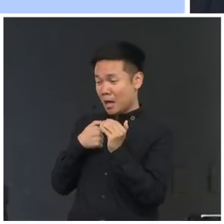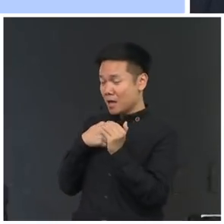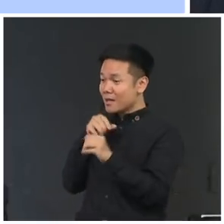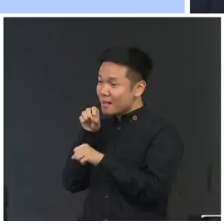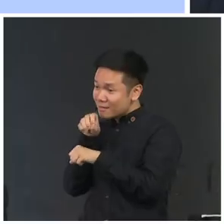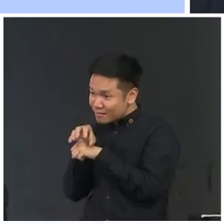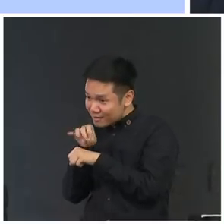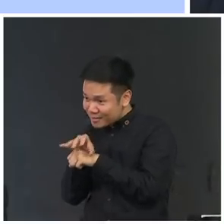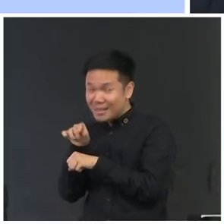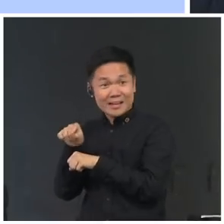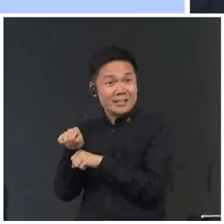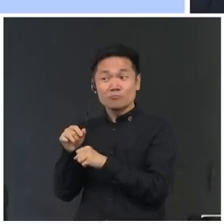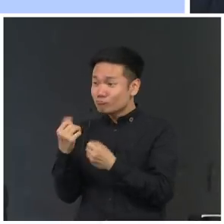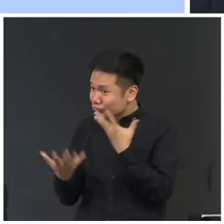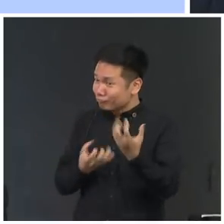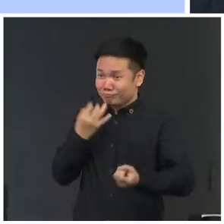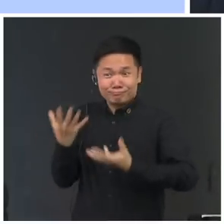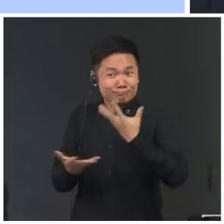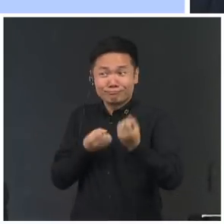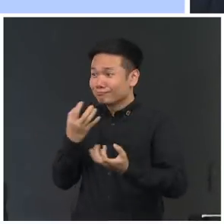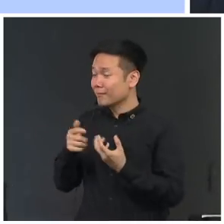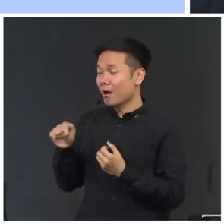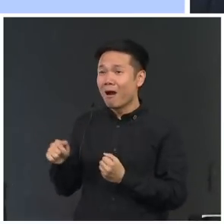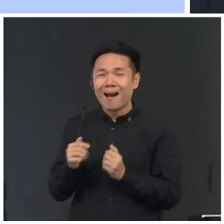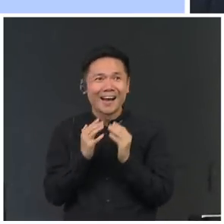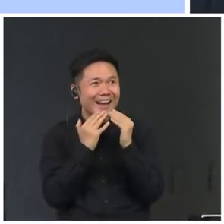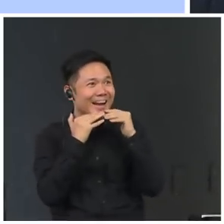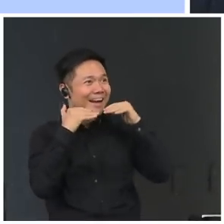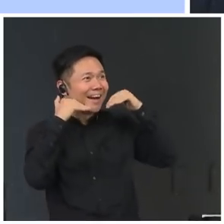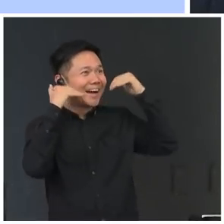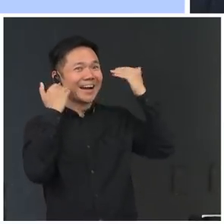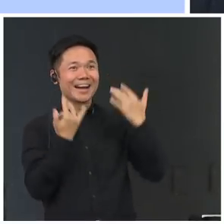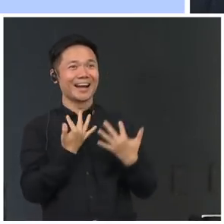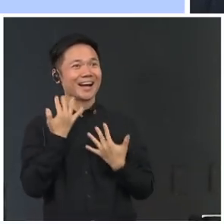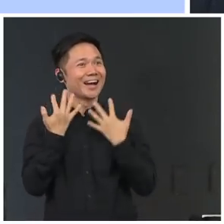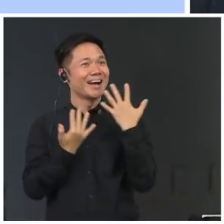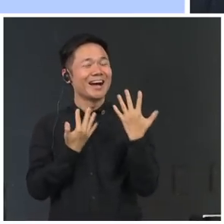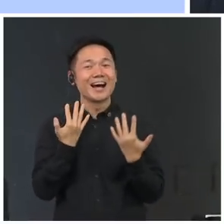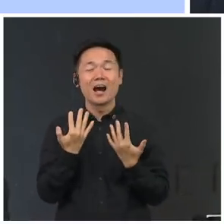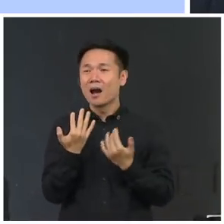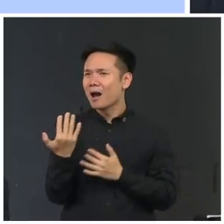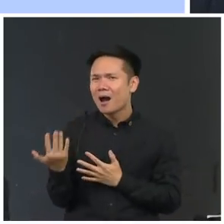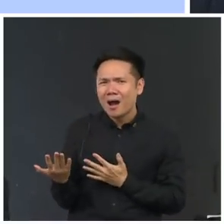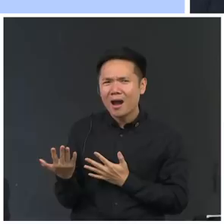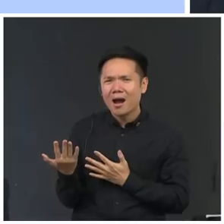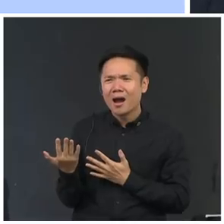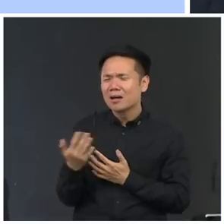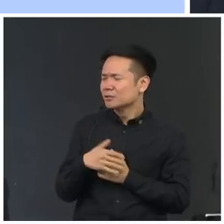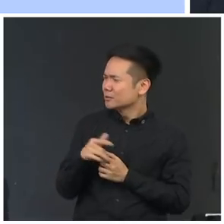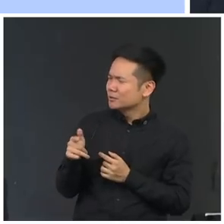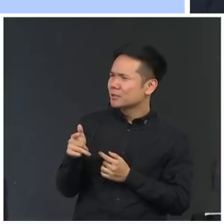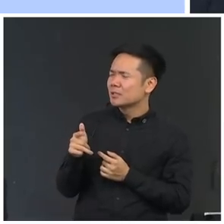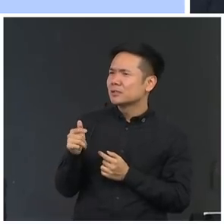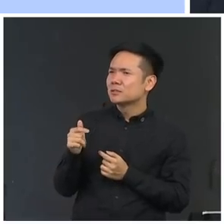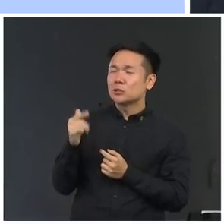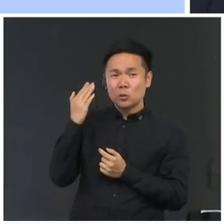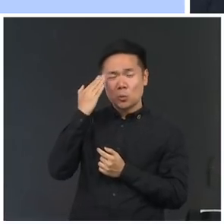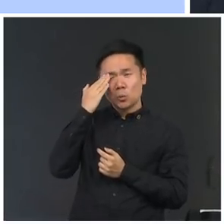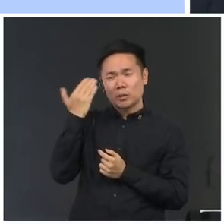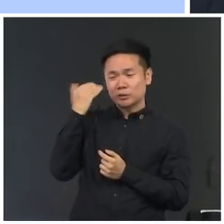cheerfulness, and the mother was not -- could not really believe why she was given advice by the medical doctor not to use the sign language.